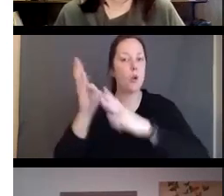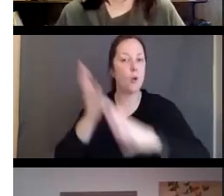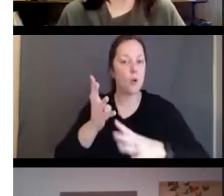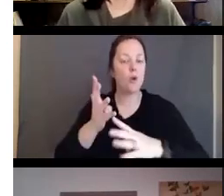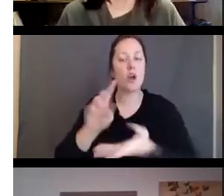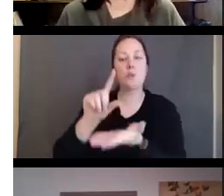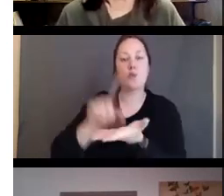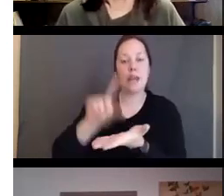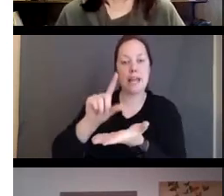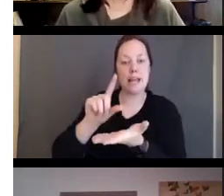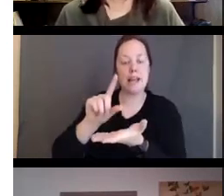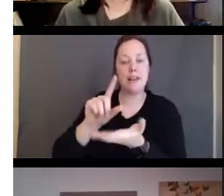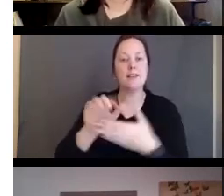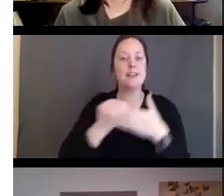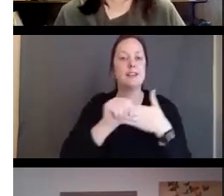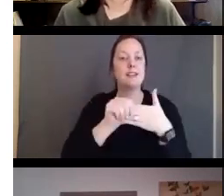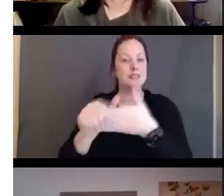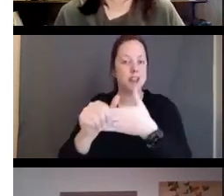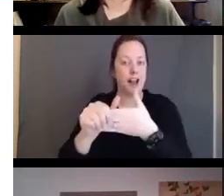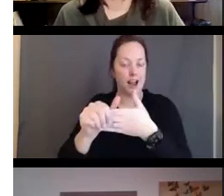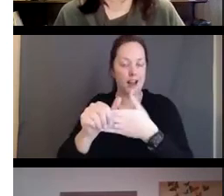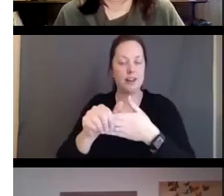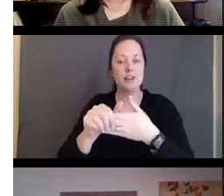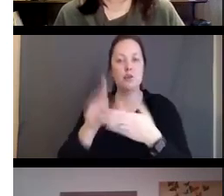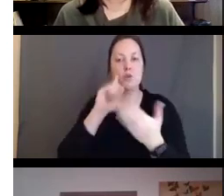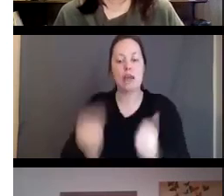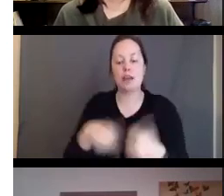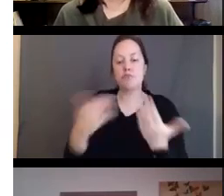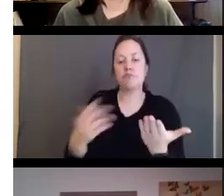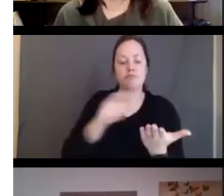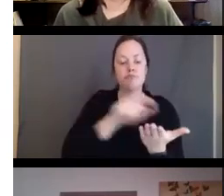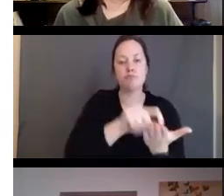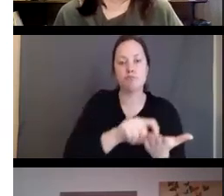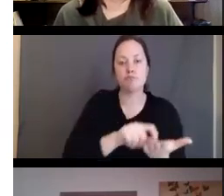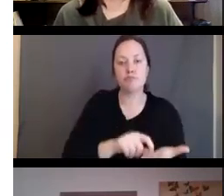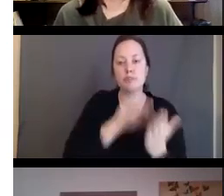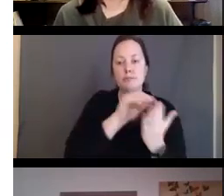And artifacts can include as we talk yesterday, standardized assessments, authentic assessments,